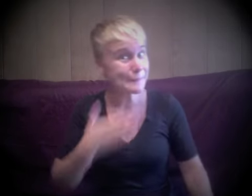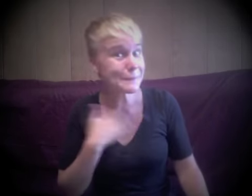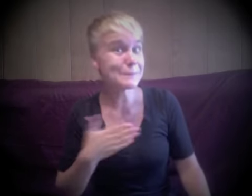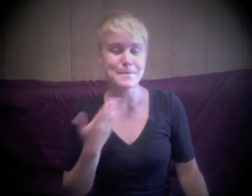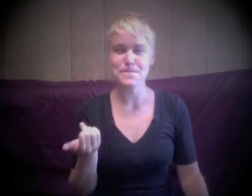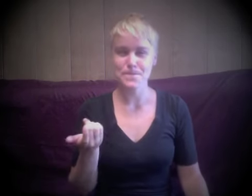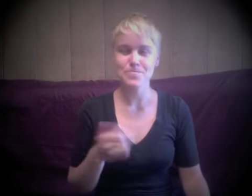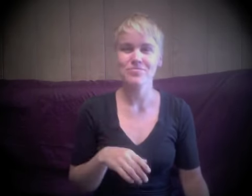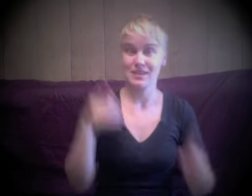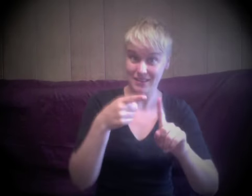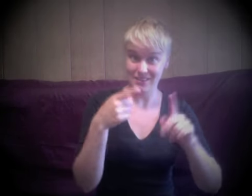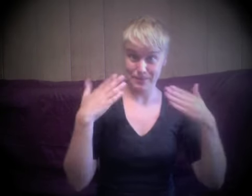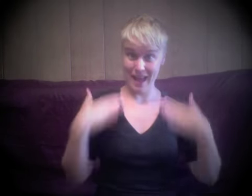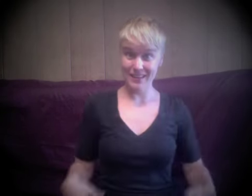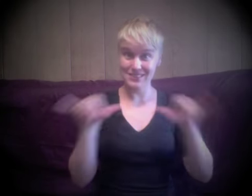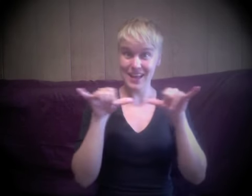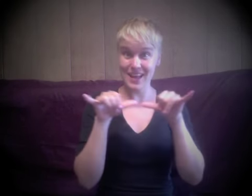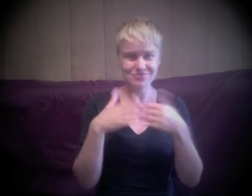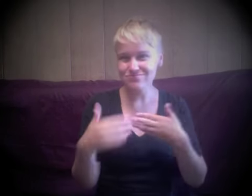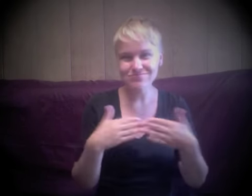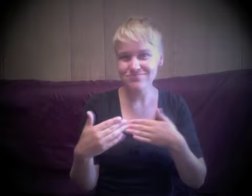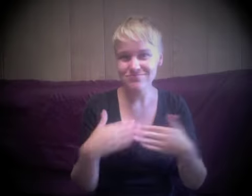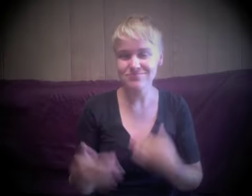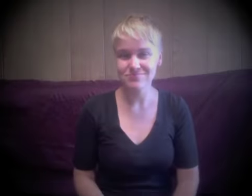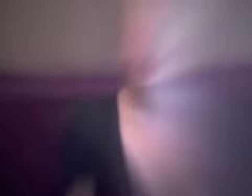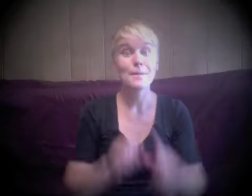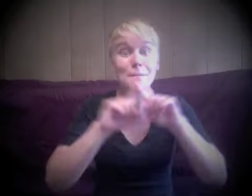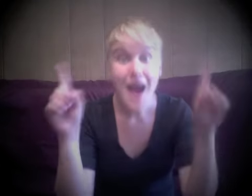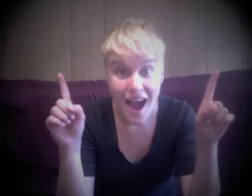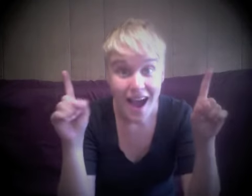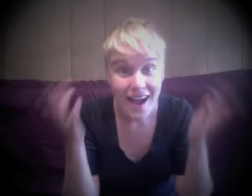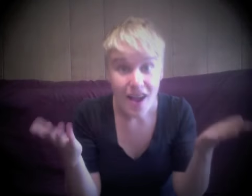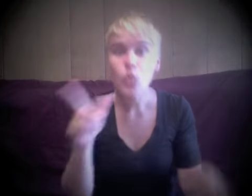show yourself feeling happier... being active. Body size does not matter and does not represent your health.